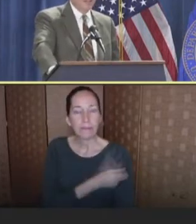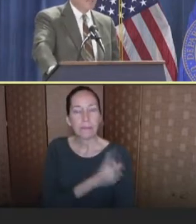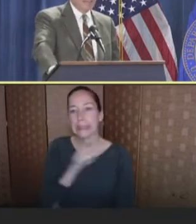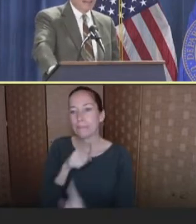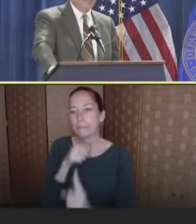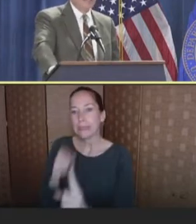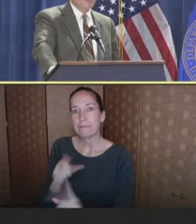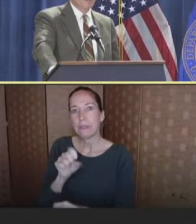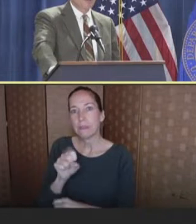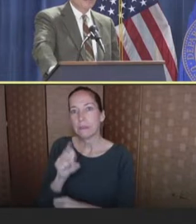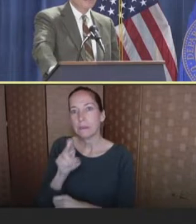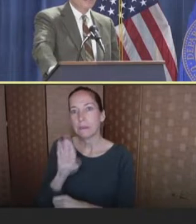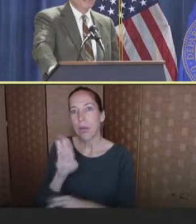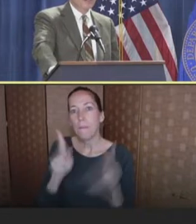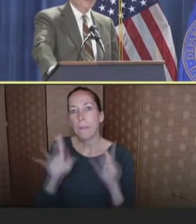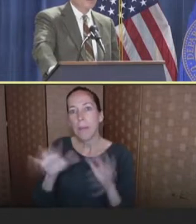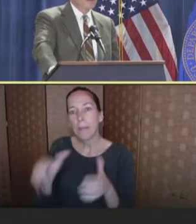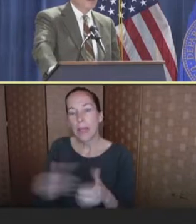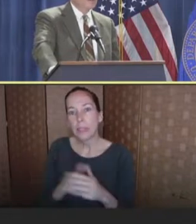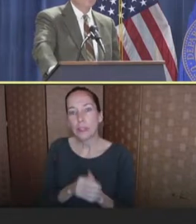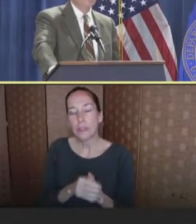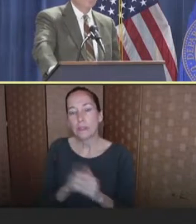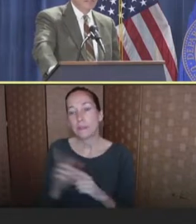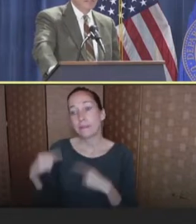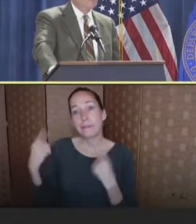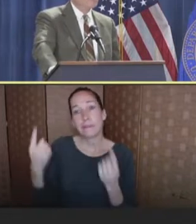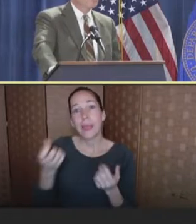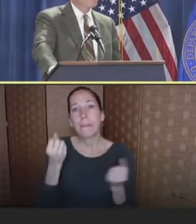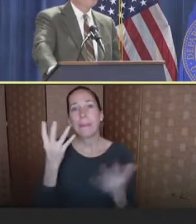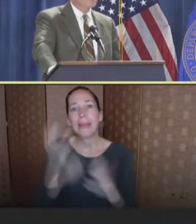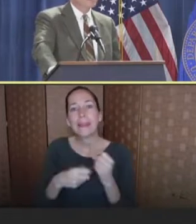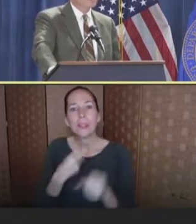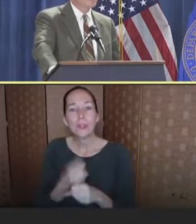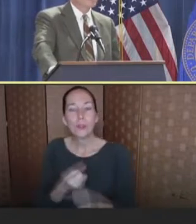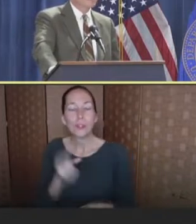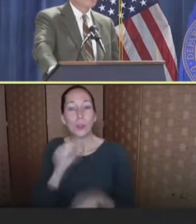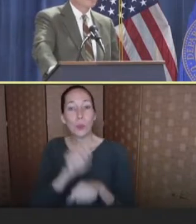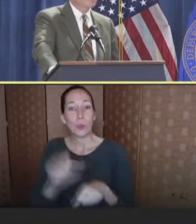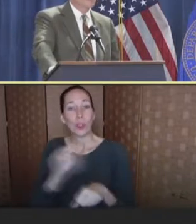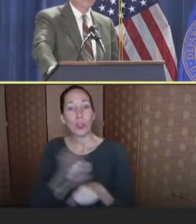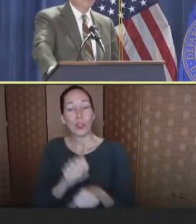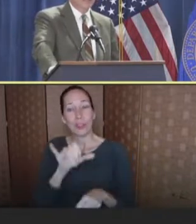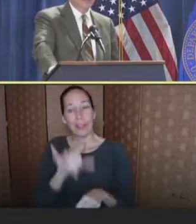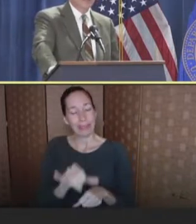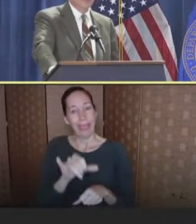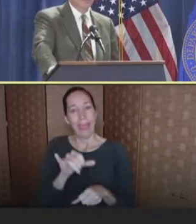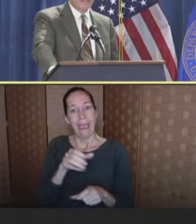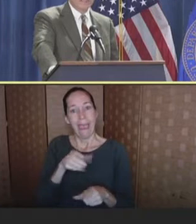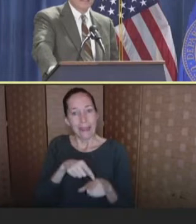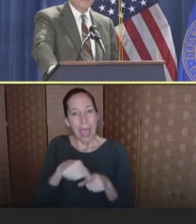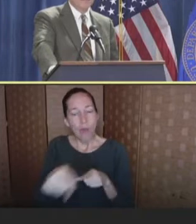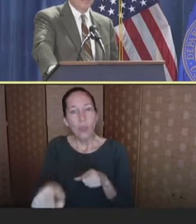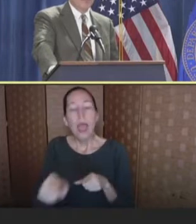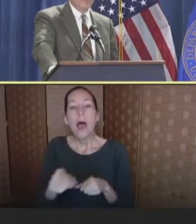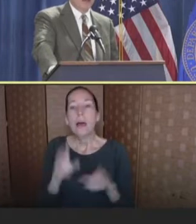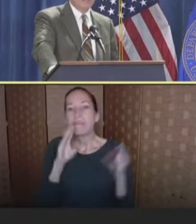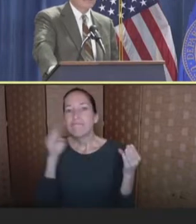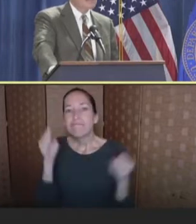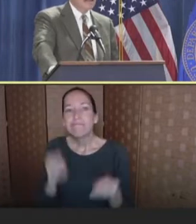For many years, our work in this area really was geared towards a one size fits all model.